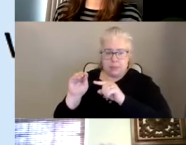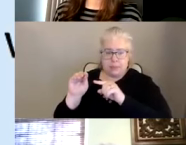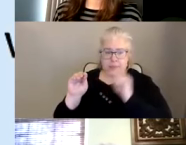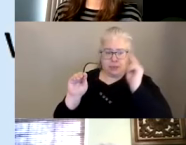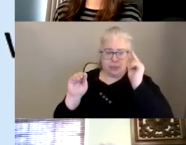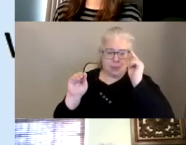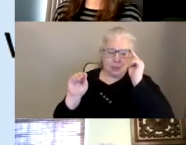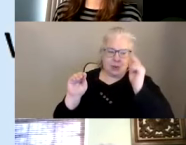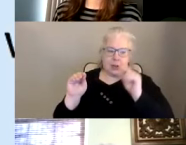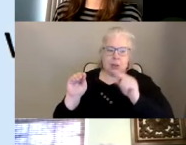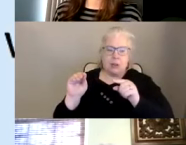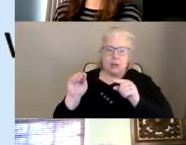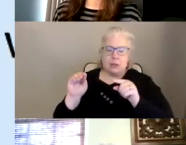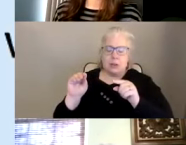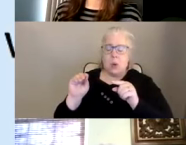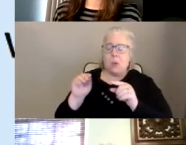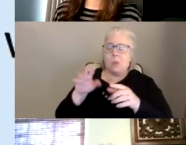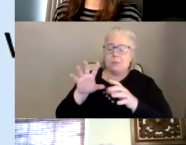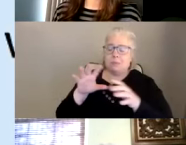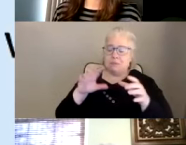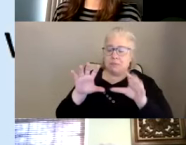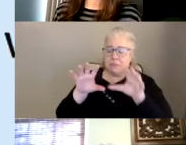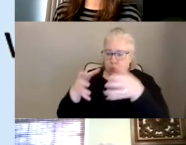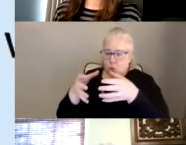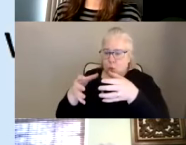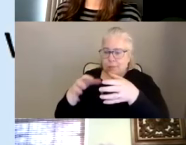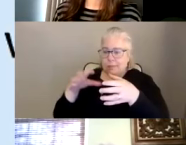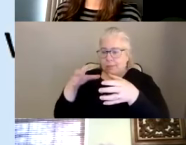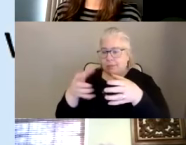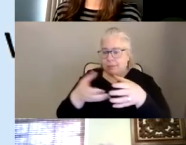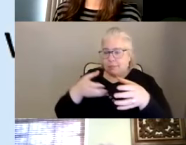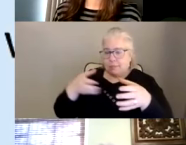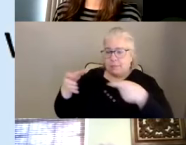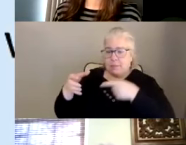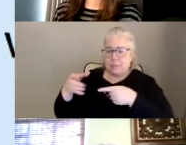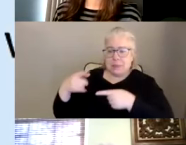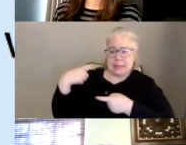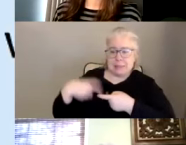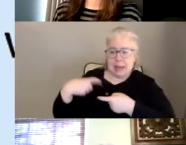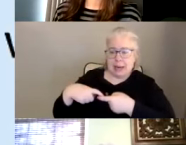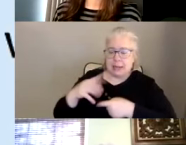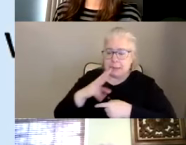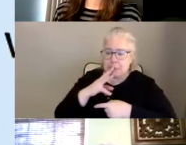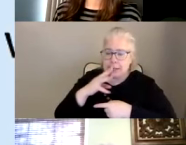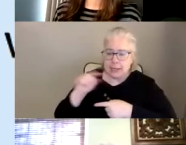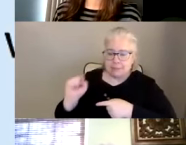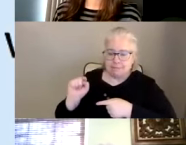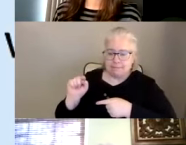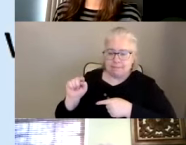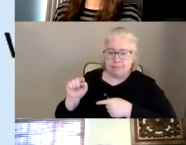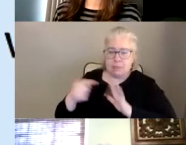that are living in poverty in that same year, 2010. And we got a percentage of residents